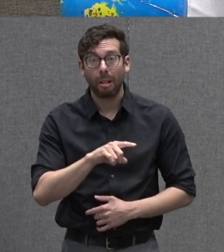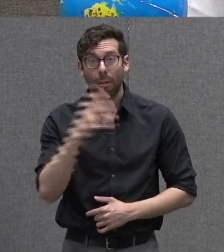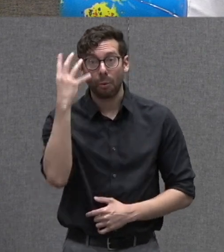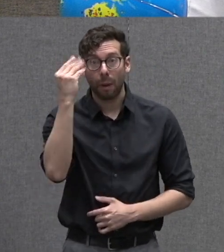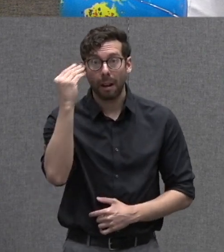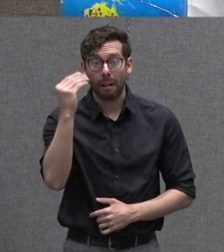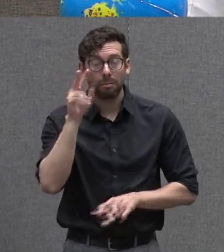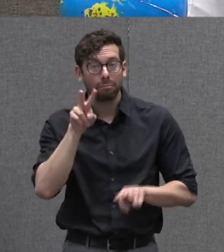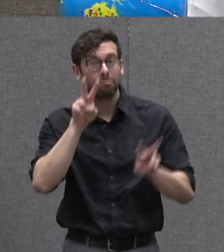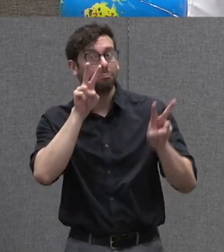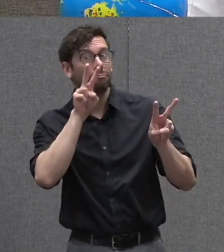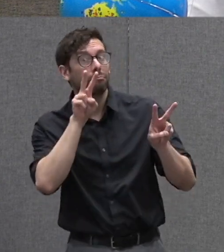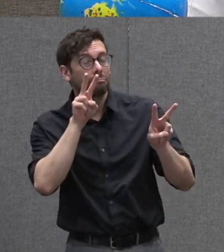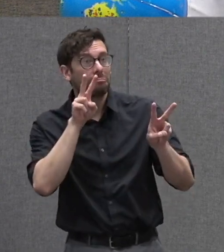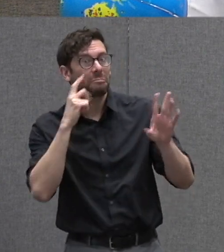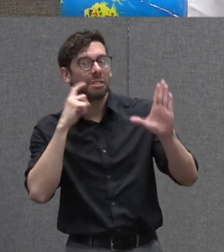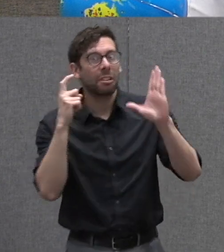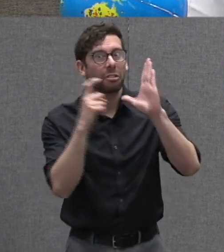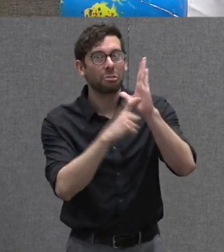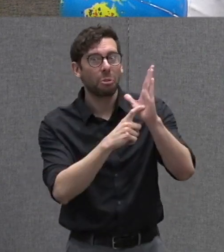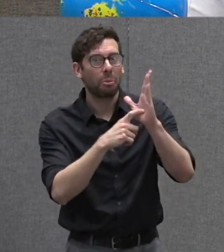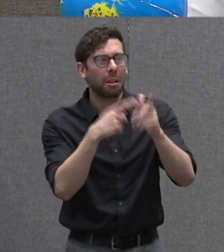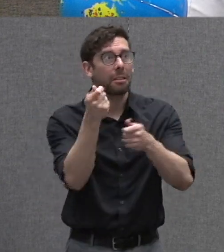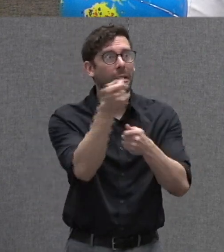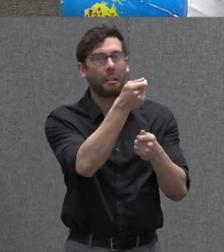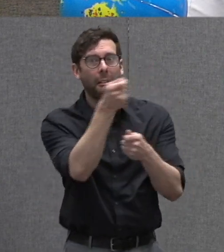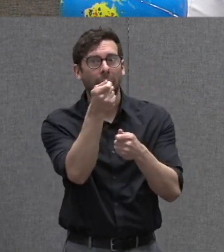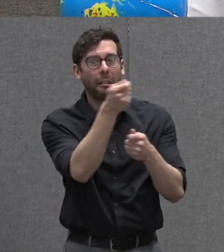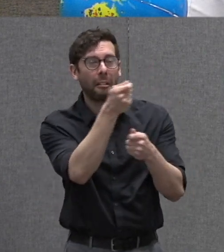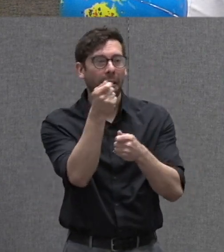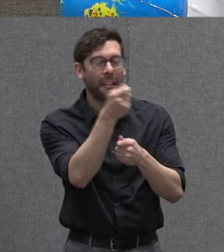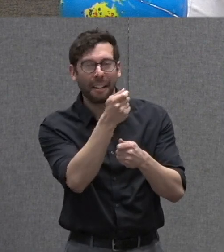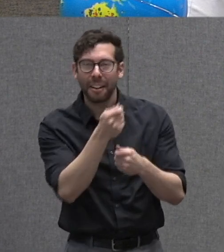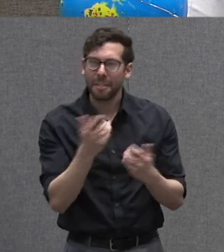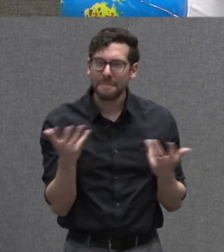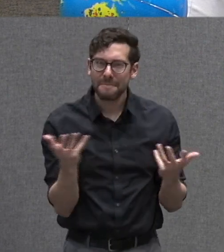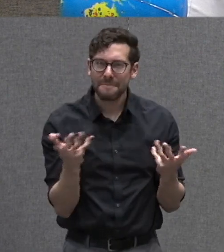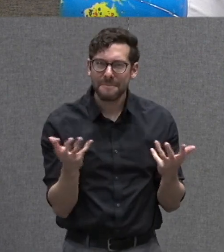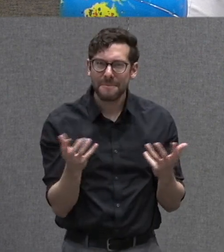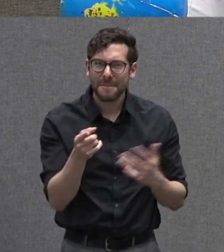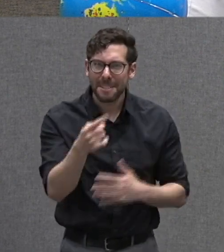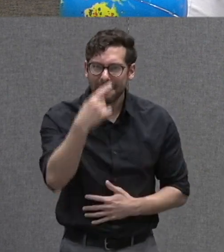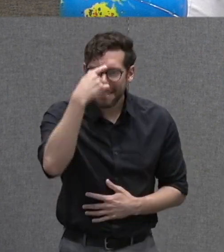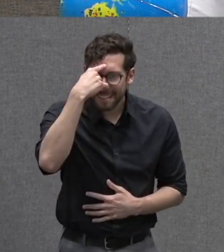Have you ever seen a kite in the sky? Maybe it's something you need to go and look for,